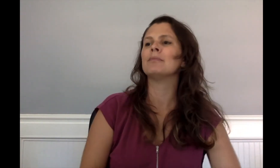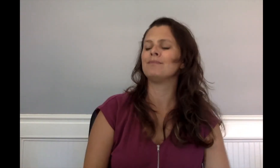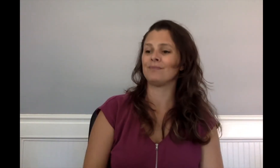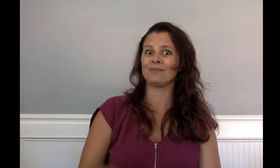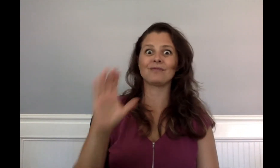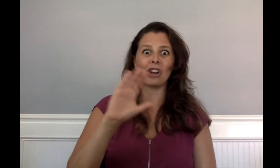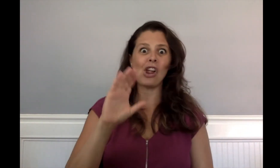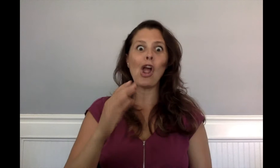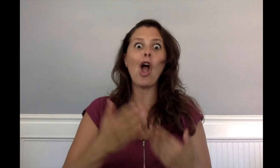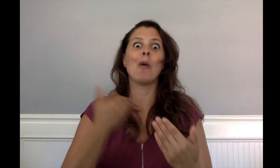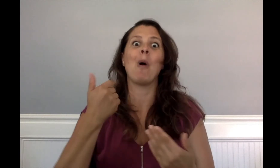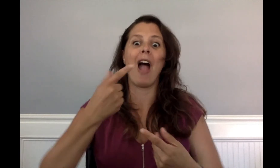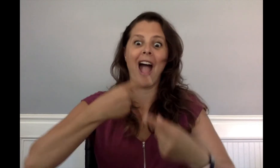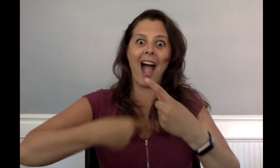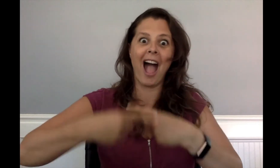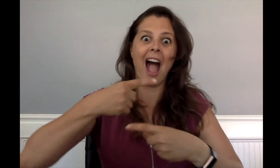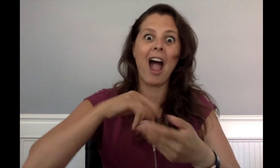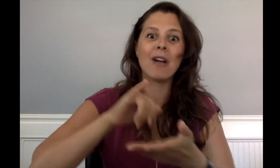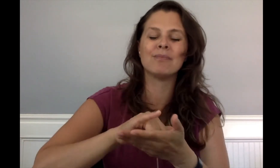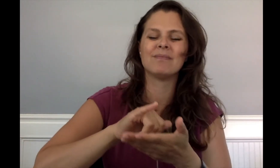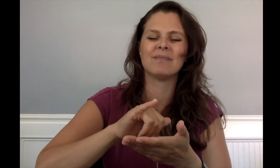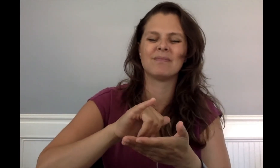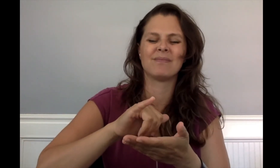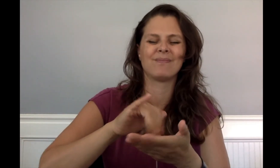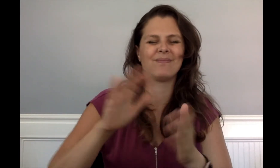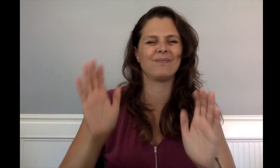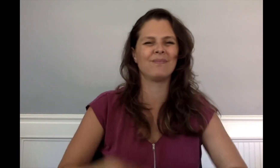He started to sign "impossible."